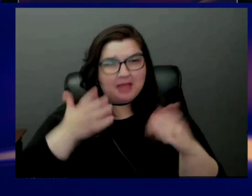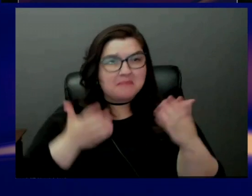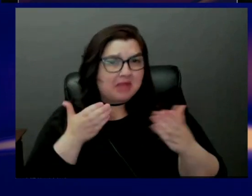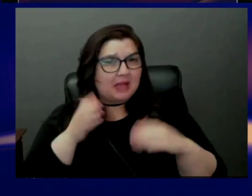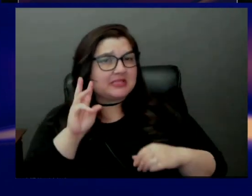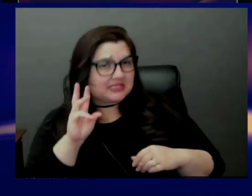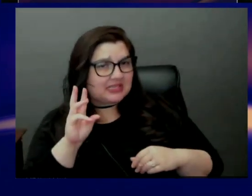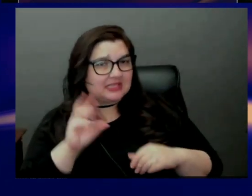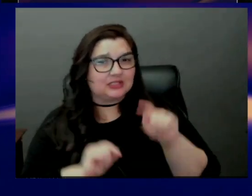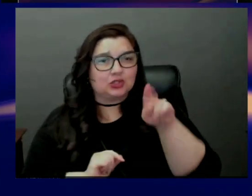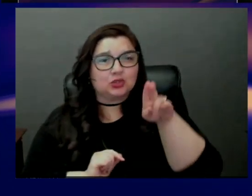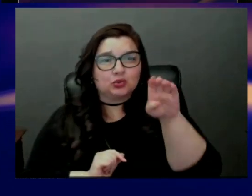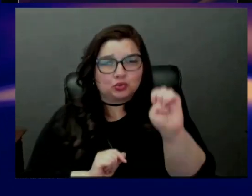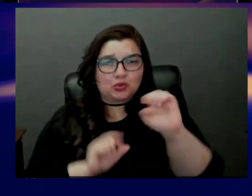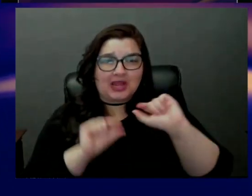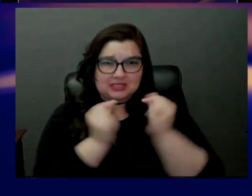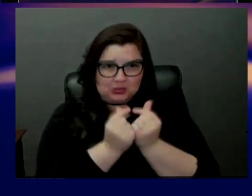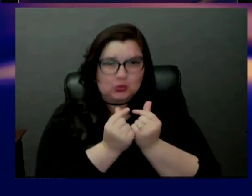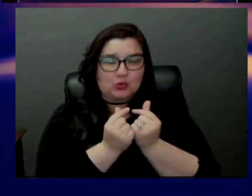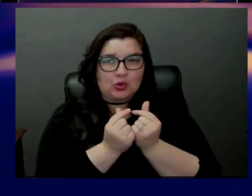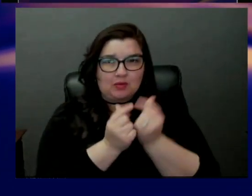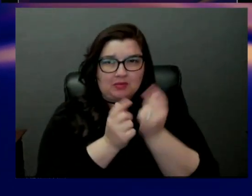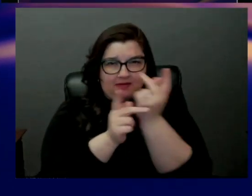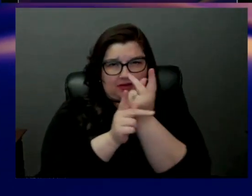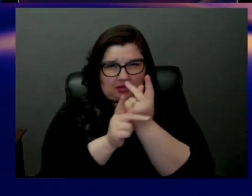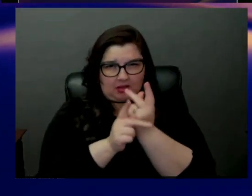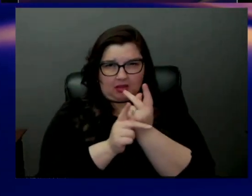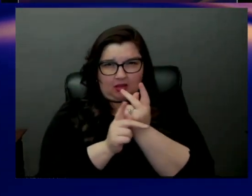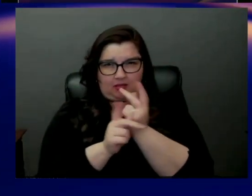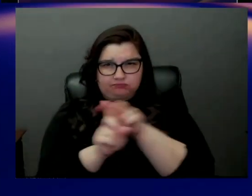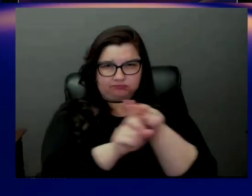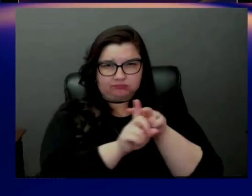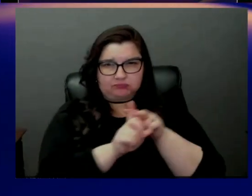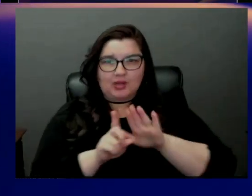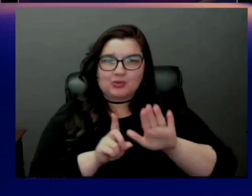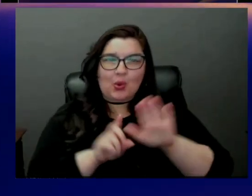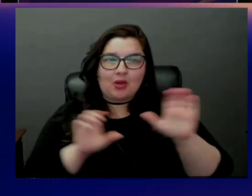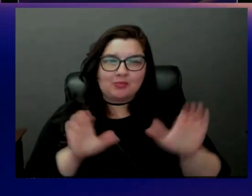and we've sort of profiled your entire application performance in this one view, essentially.